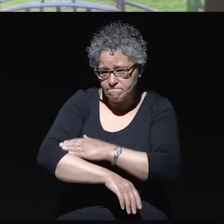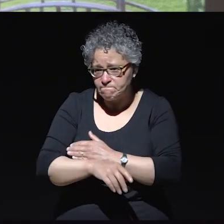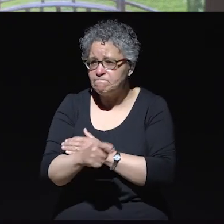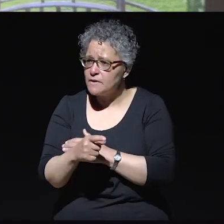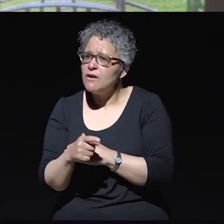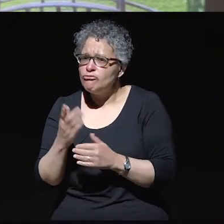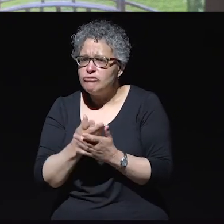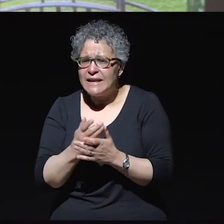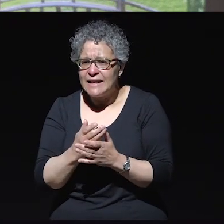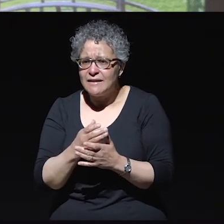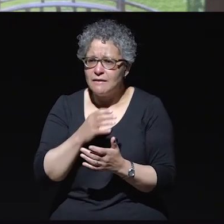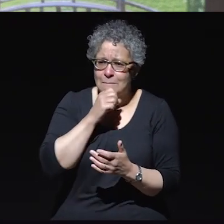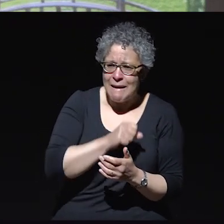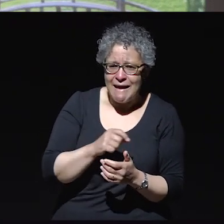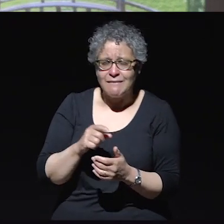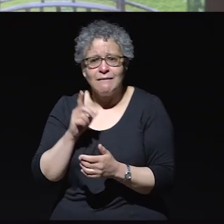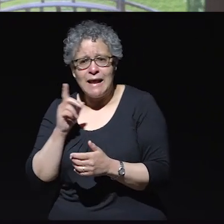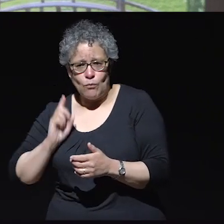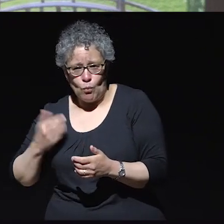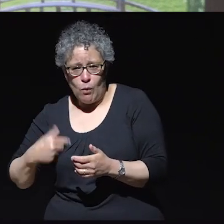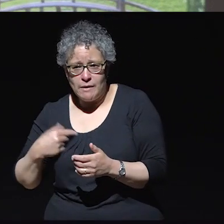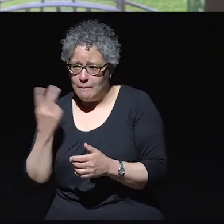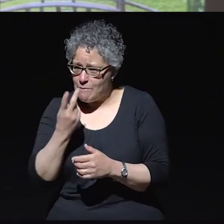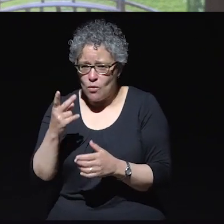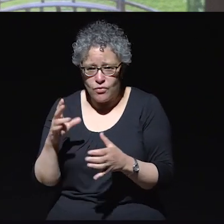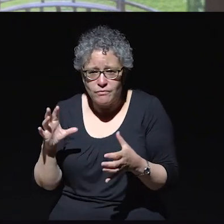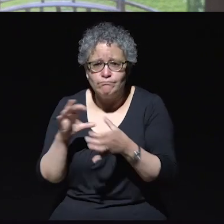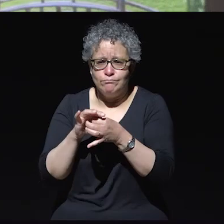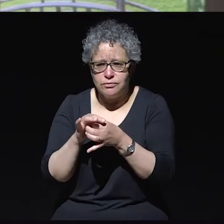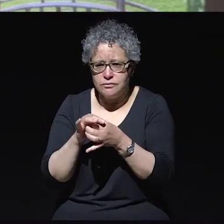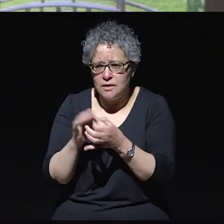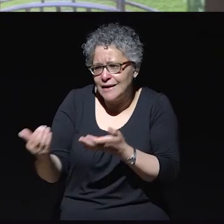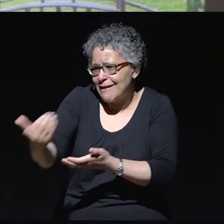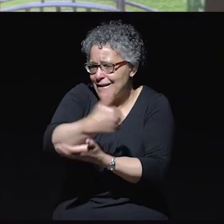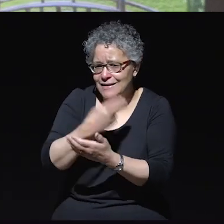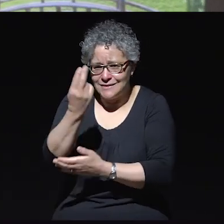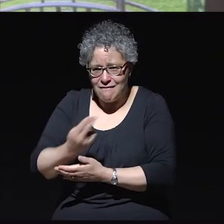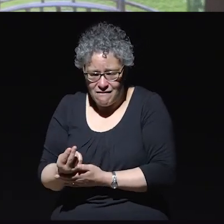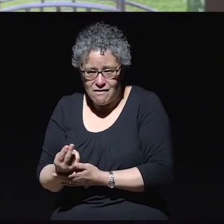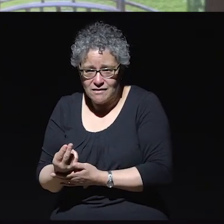even though it's often laid at the door of Henry Huntington. And the Huntington Library, Art Museum and Botanical Gardens